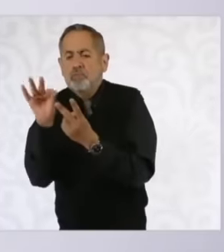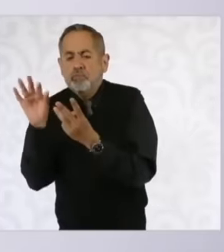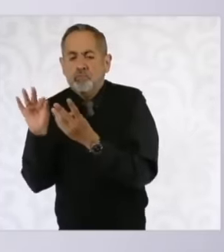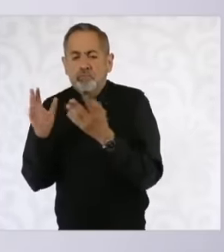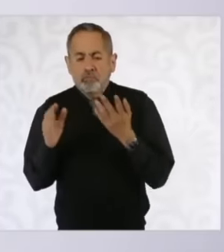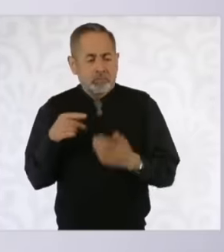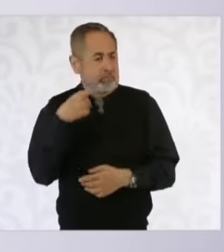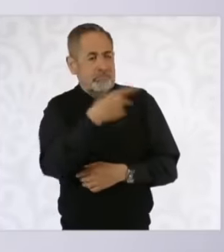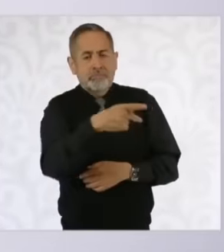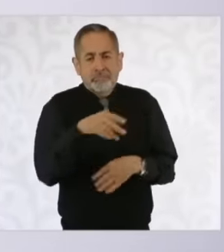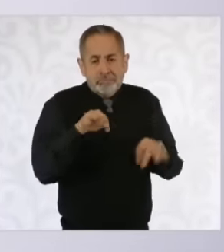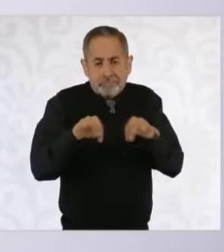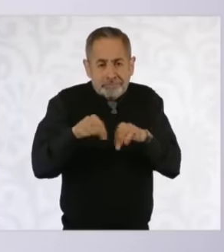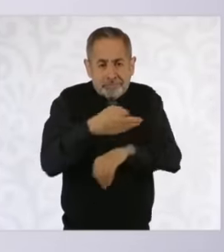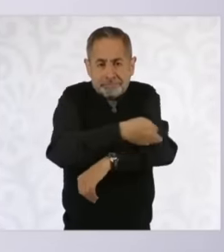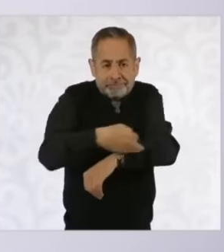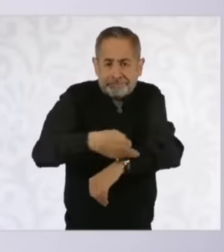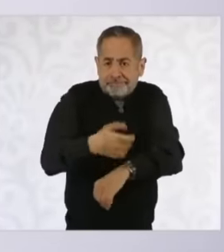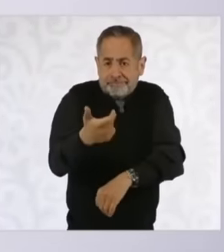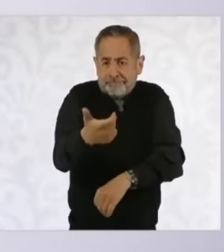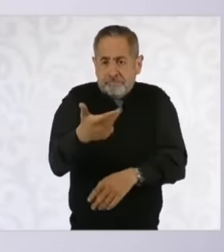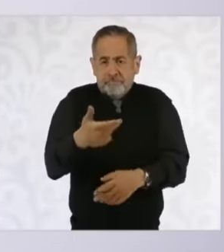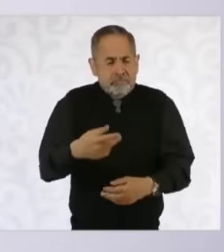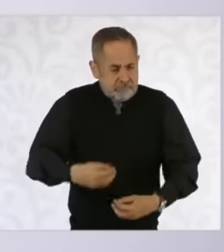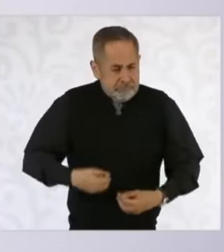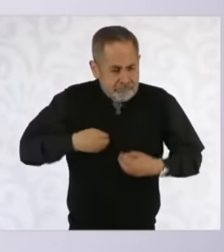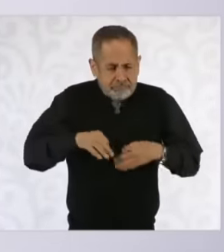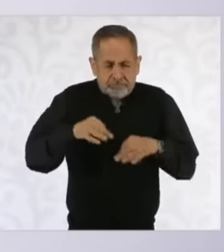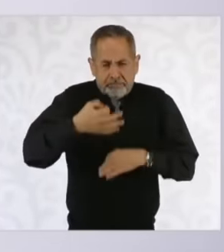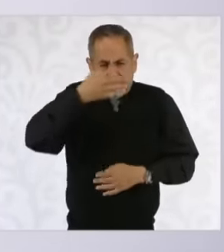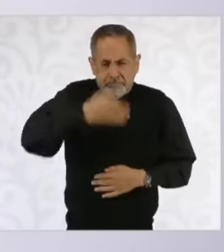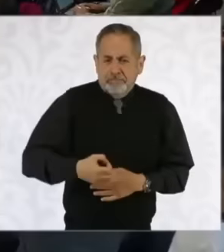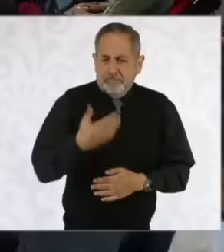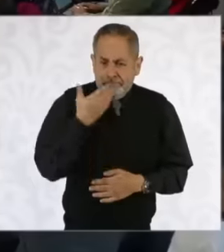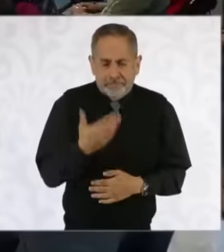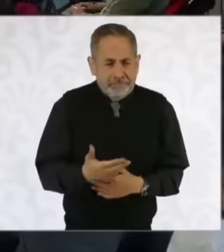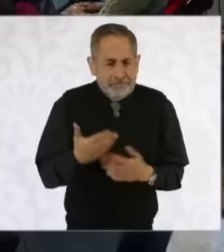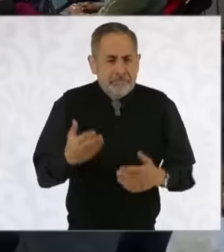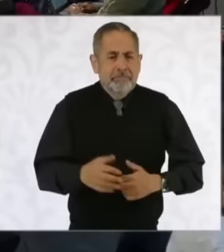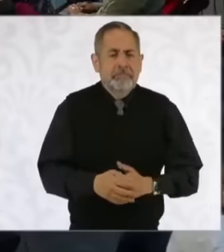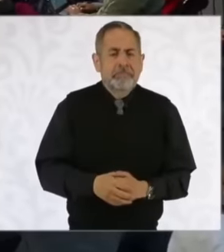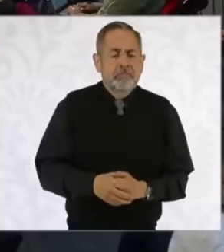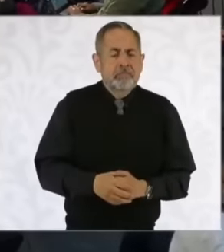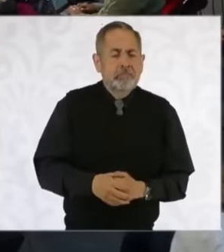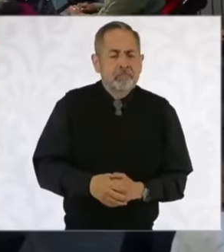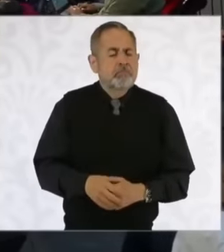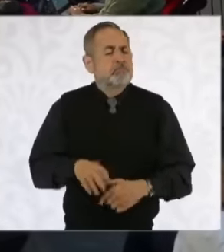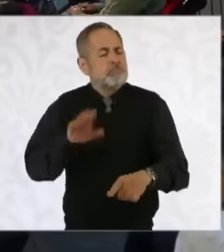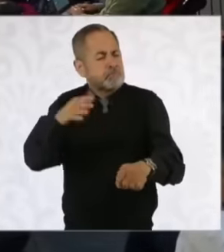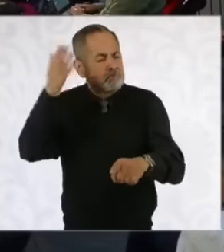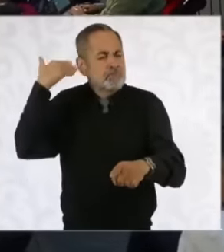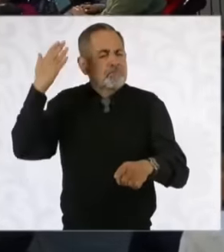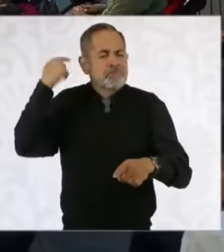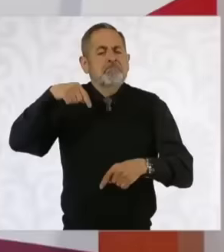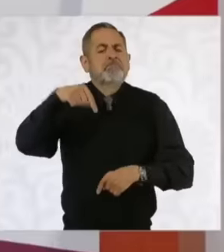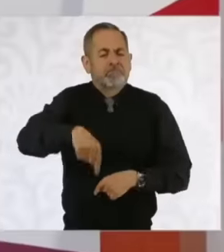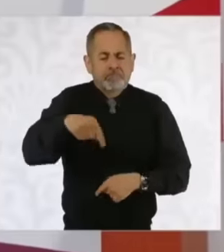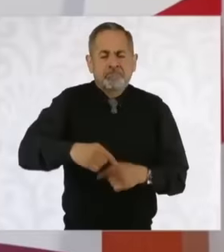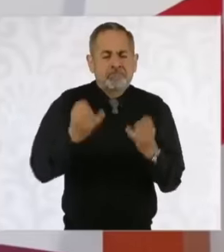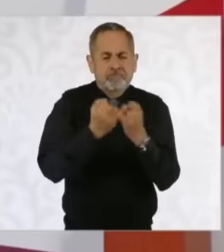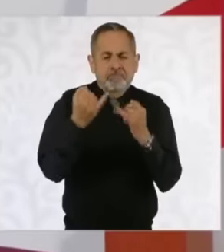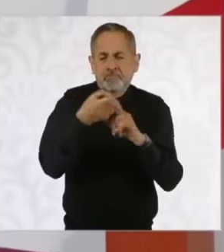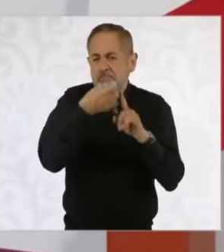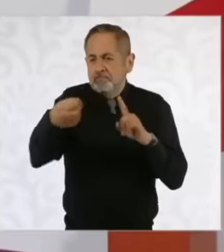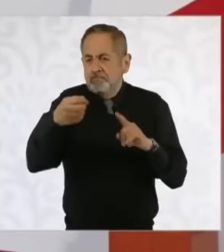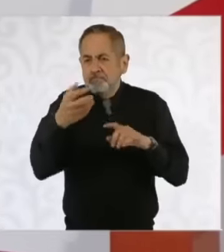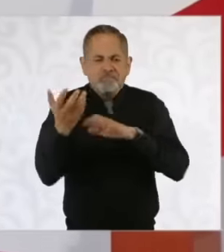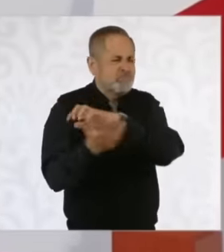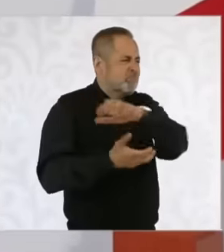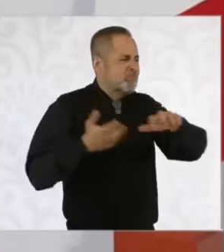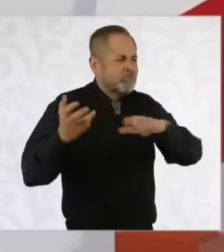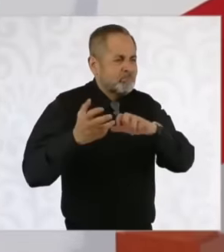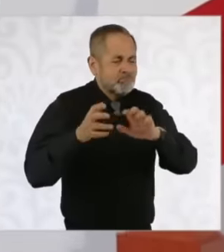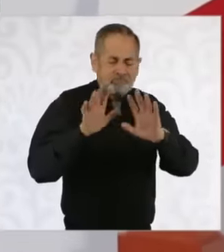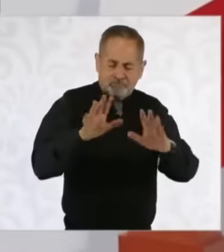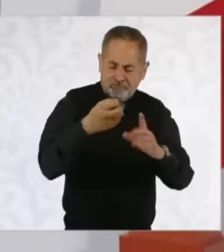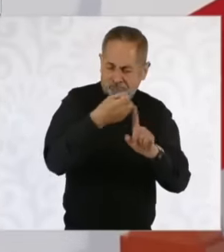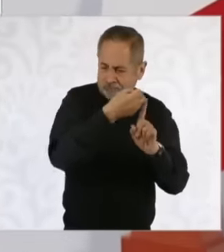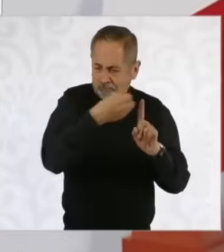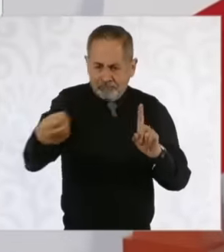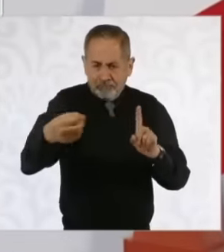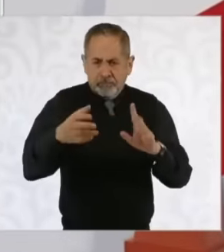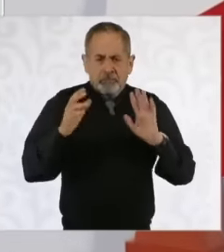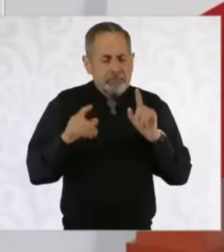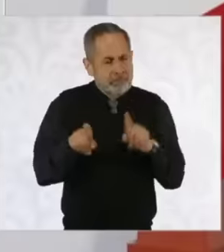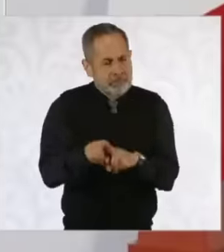that live with dignity, here a program was made, there was also at some point, not like what happened in